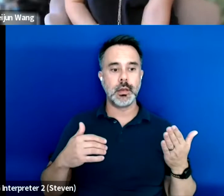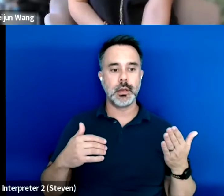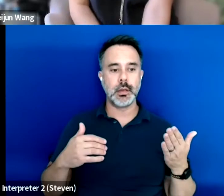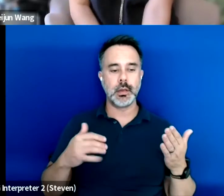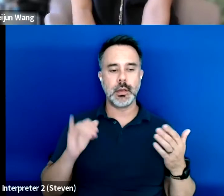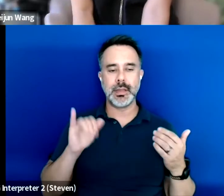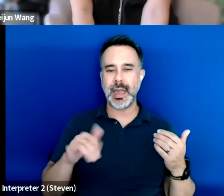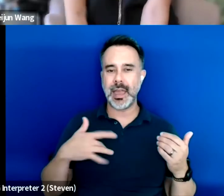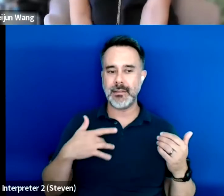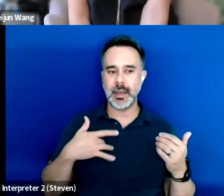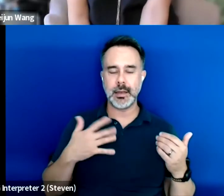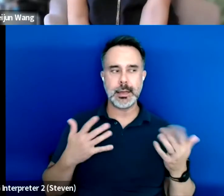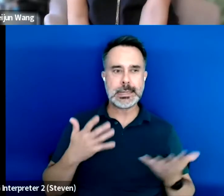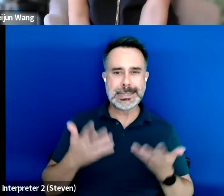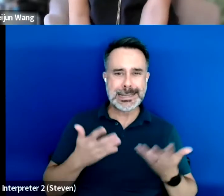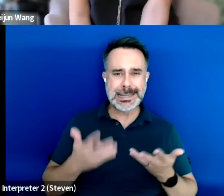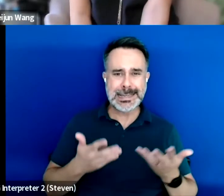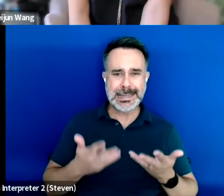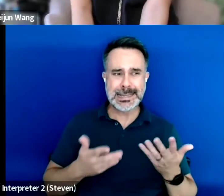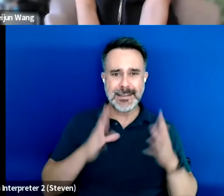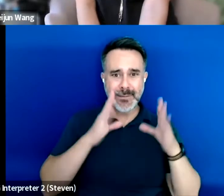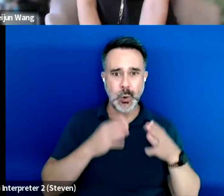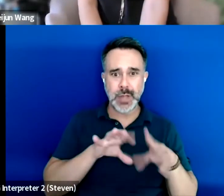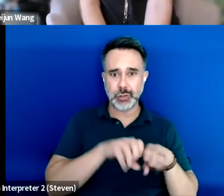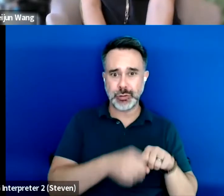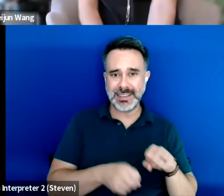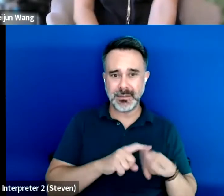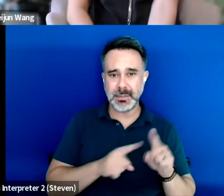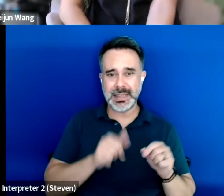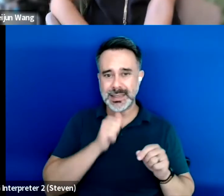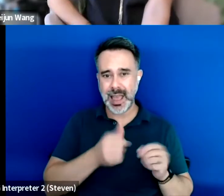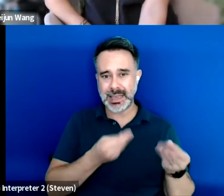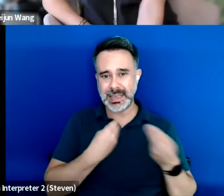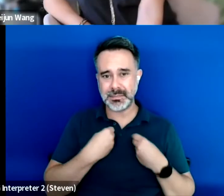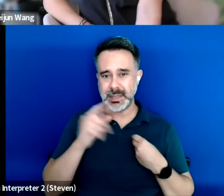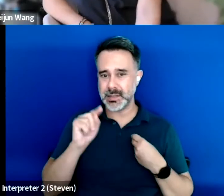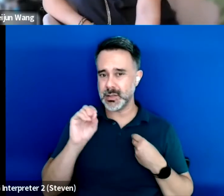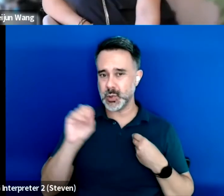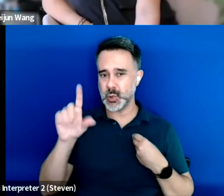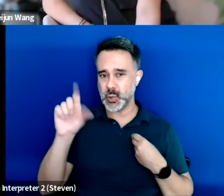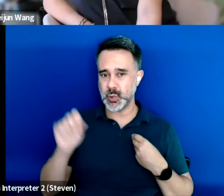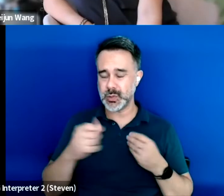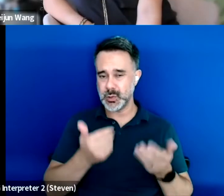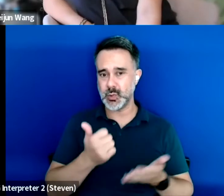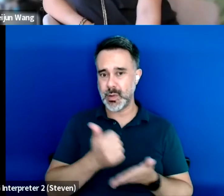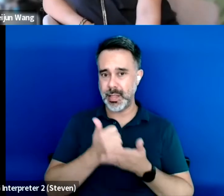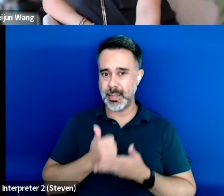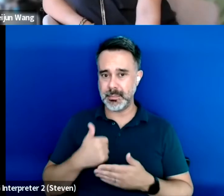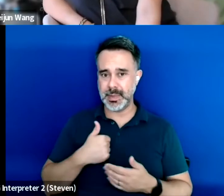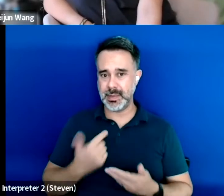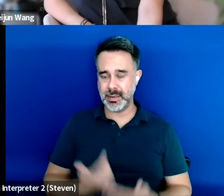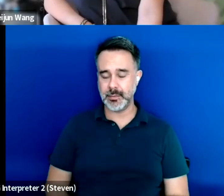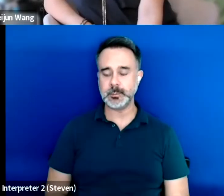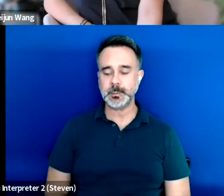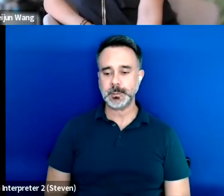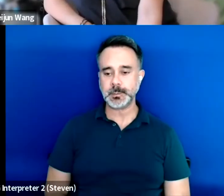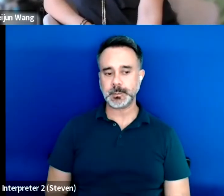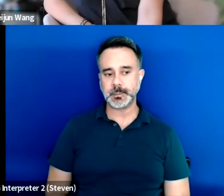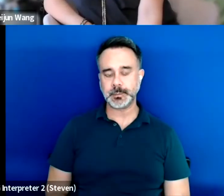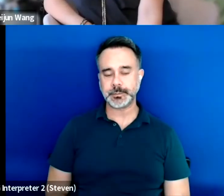And so I definitely wanted to provide a three-dimensional, well-rounded narrative.